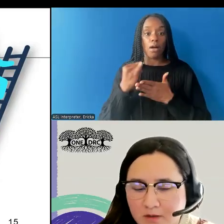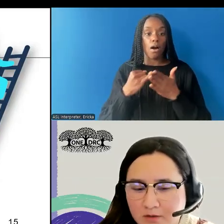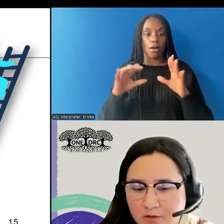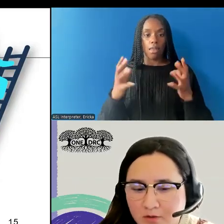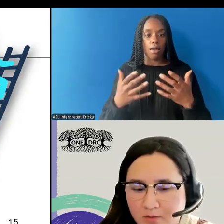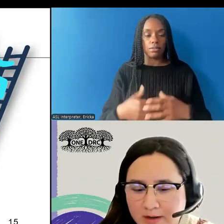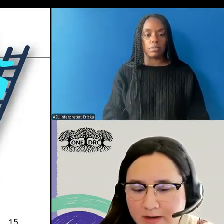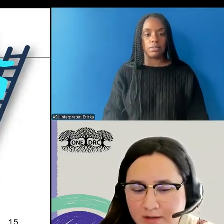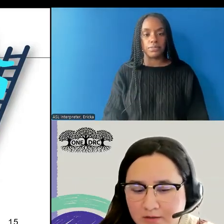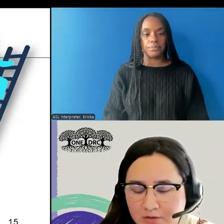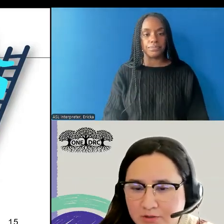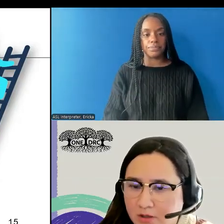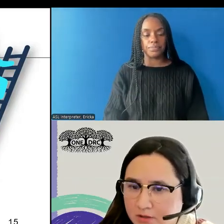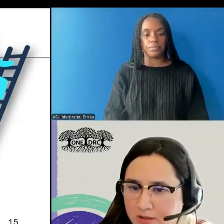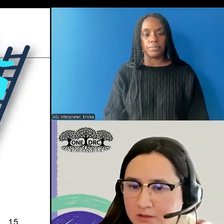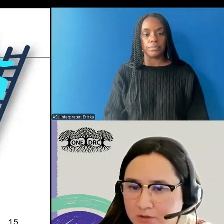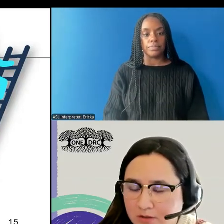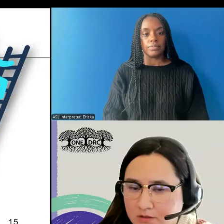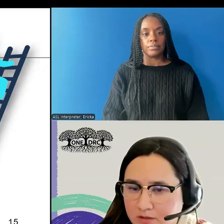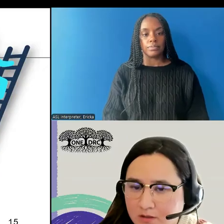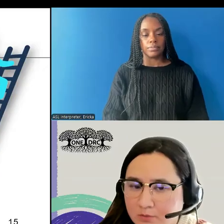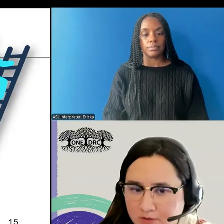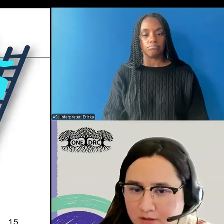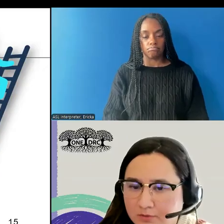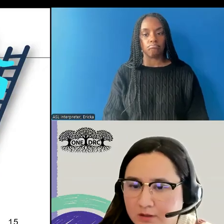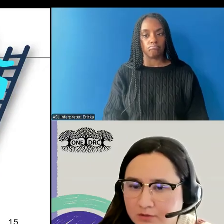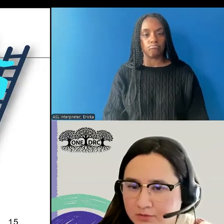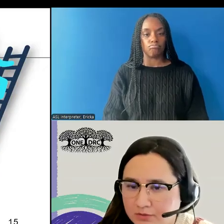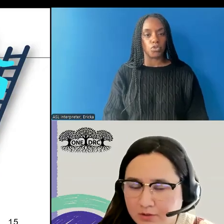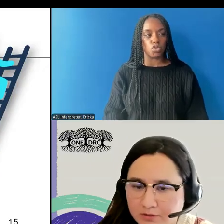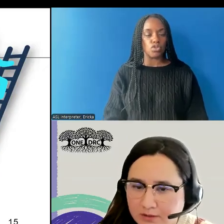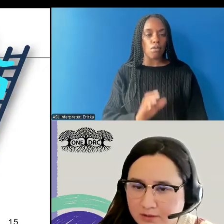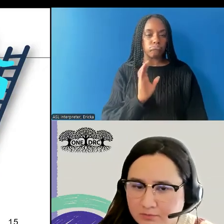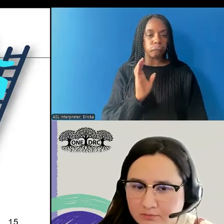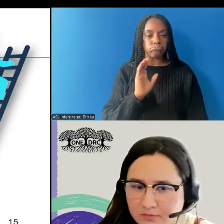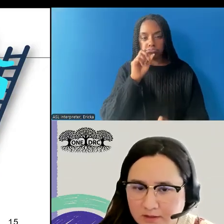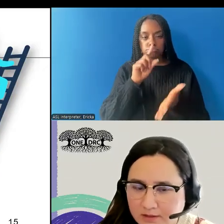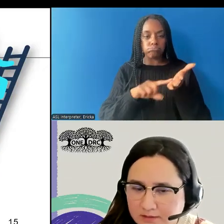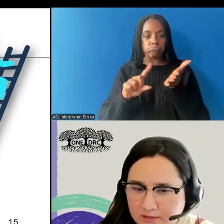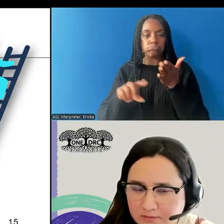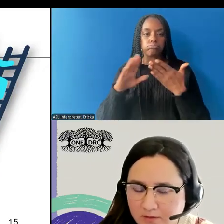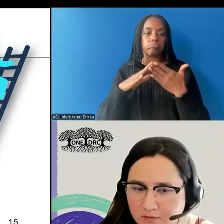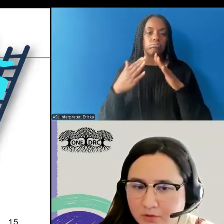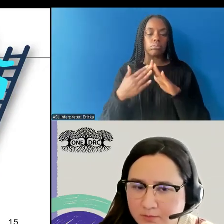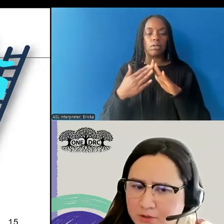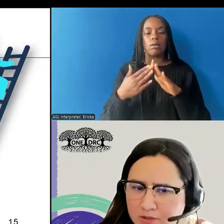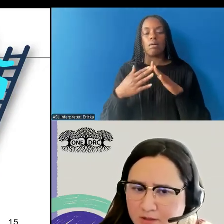you know, and you start looking into your, into the community, right? You start looking at like, as Laura mentioned,